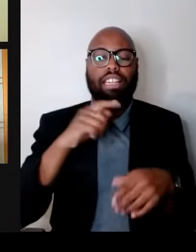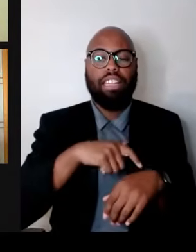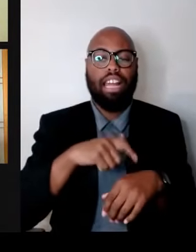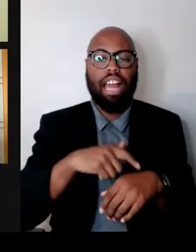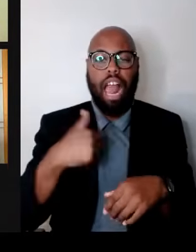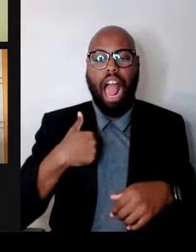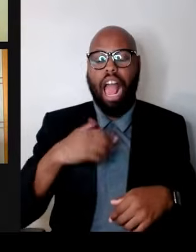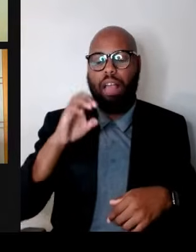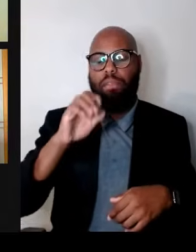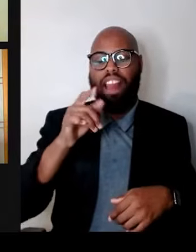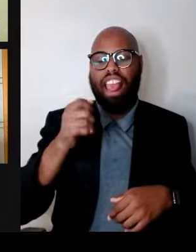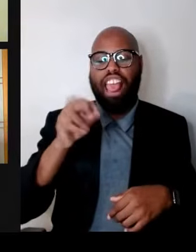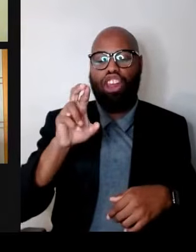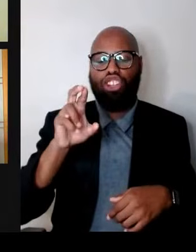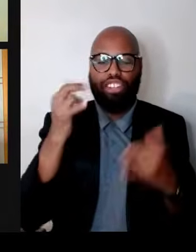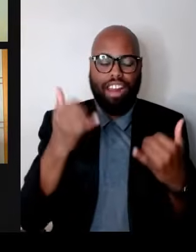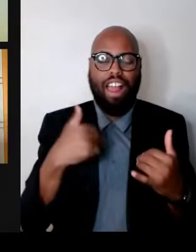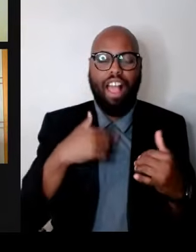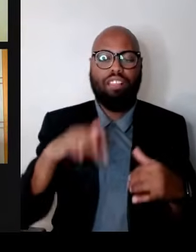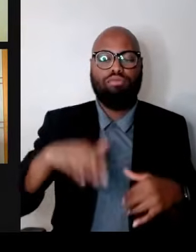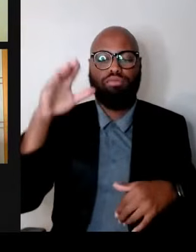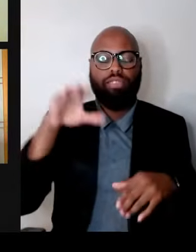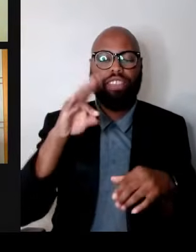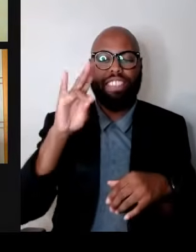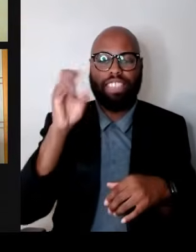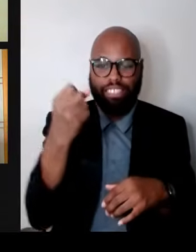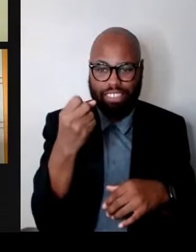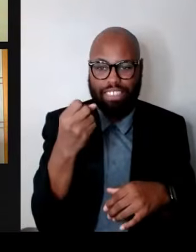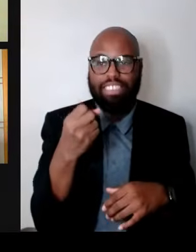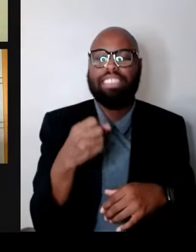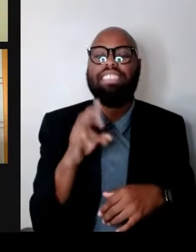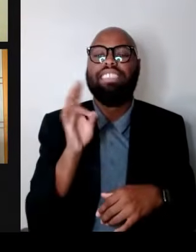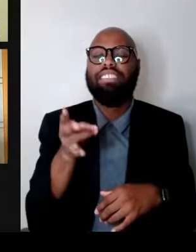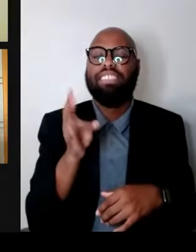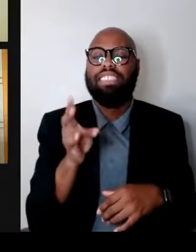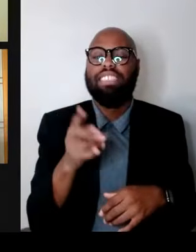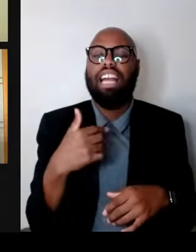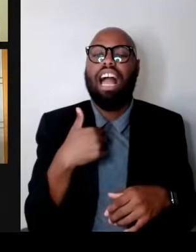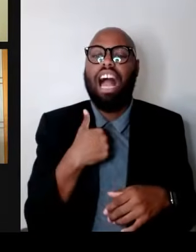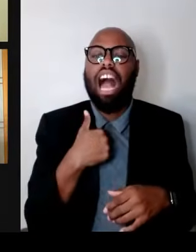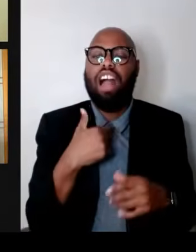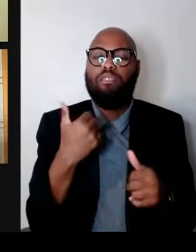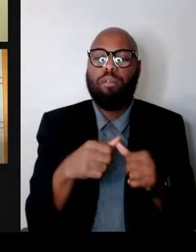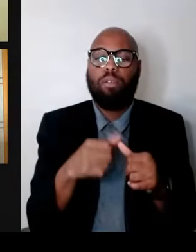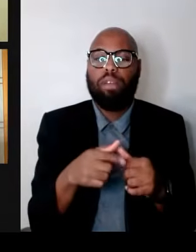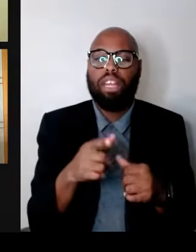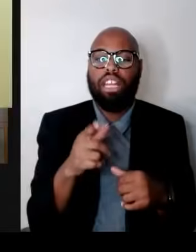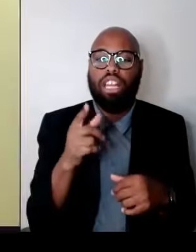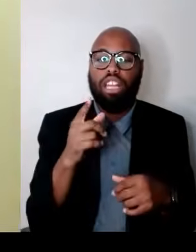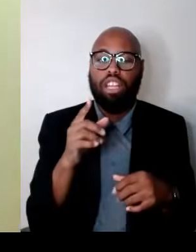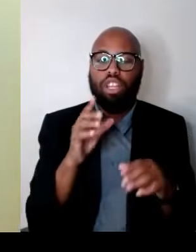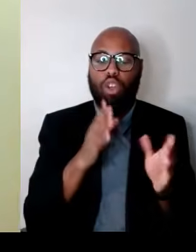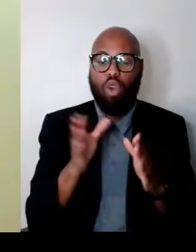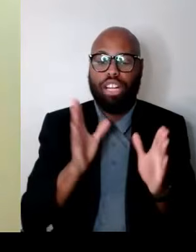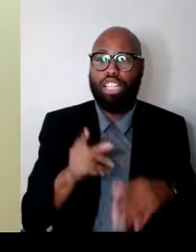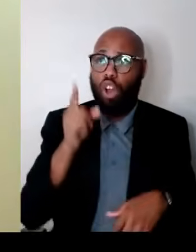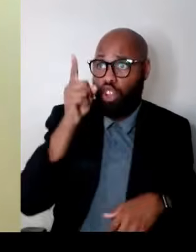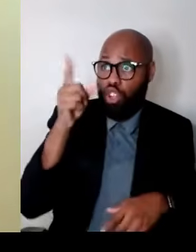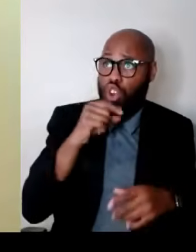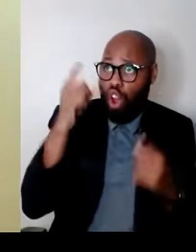I remember I spent a lot of time being one of those kind of organized, like, "You don't agree with me? You're dead.